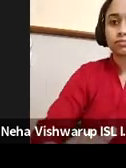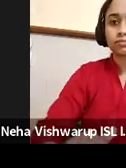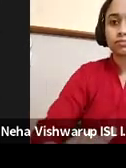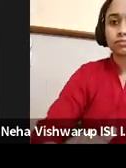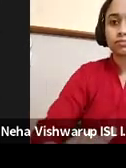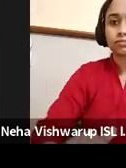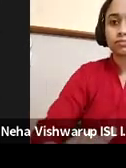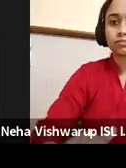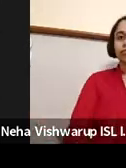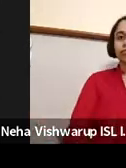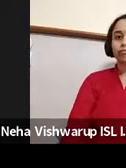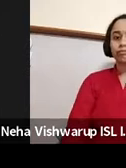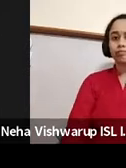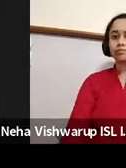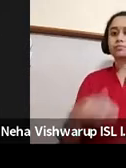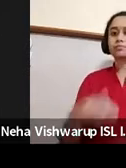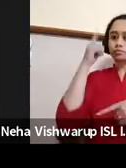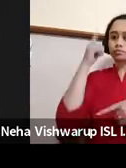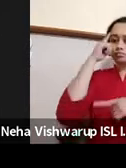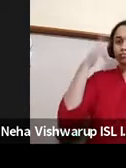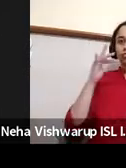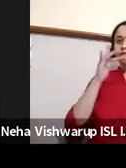I think we may have lost Varun for a second so I will